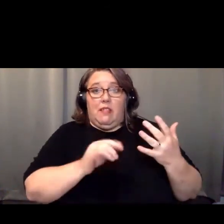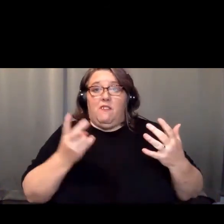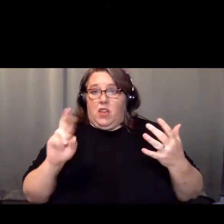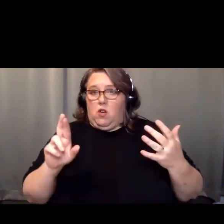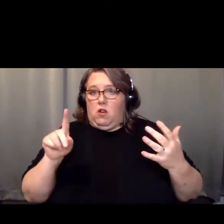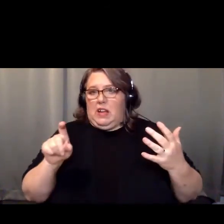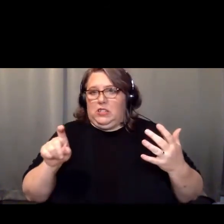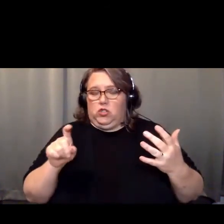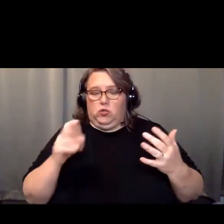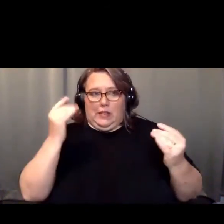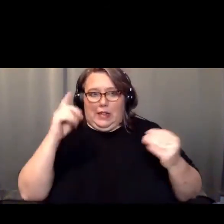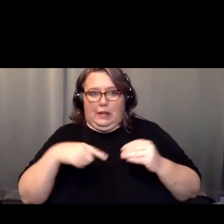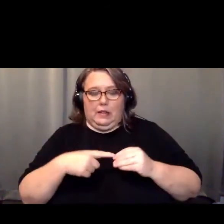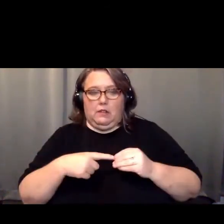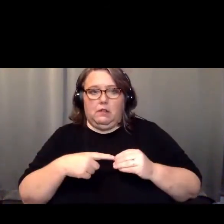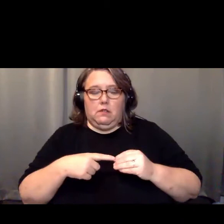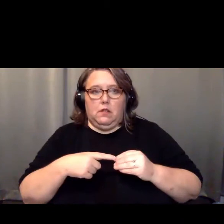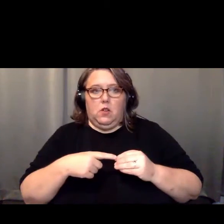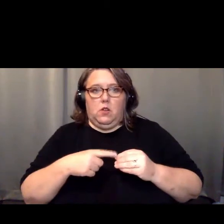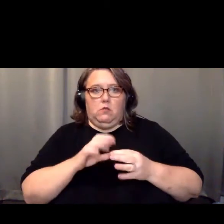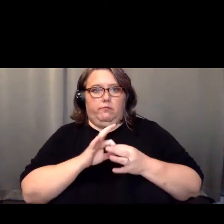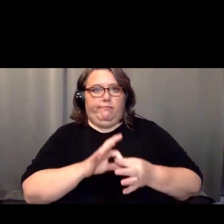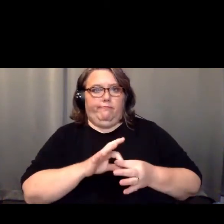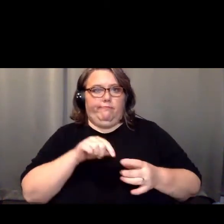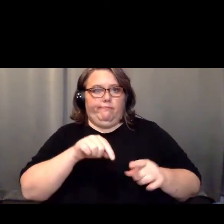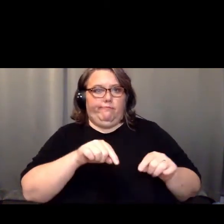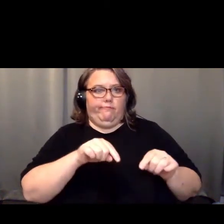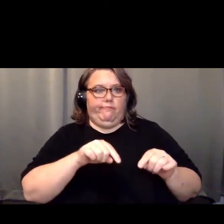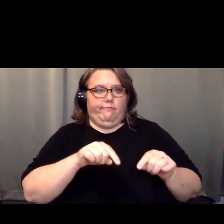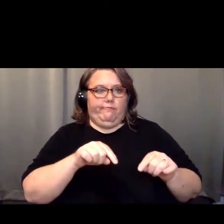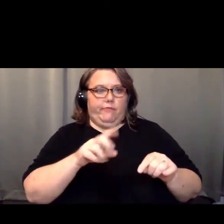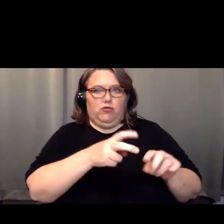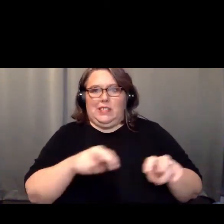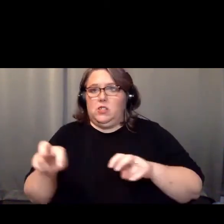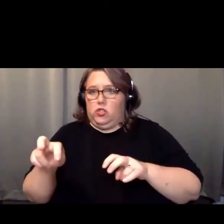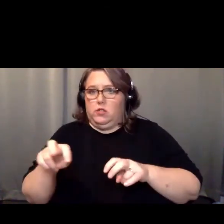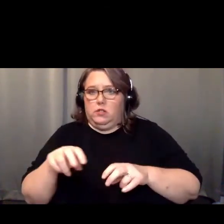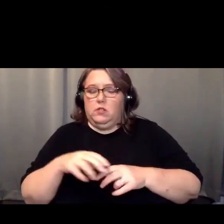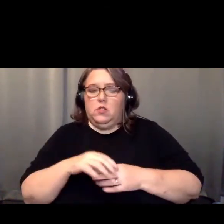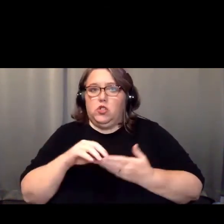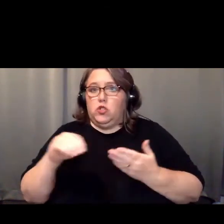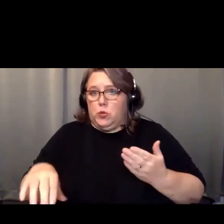has to take into account when it comes to transition students with disabilities